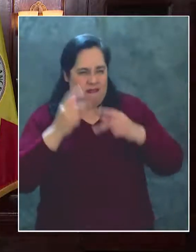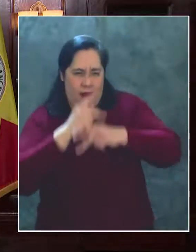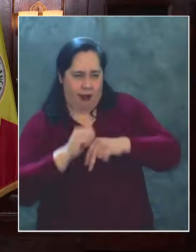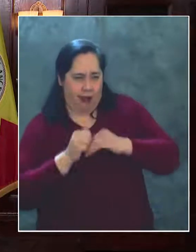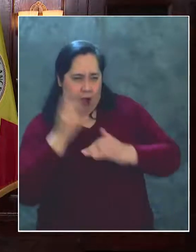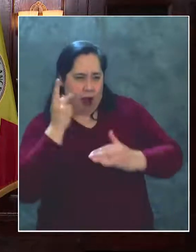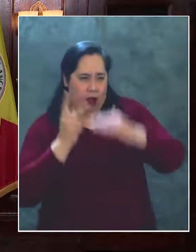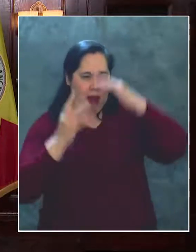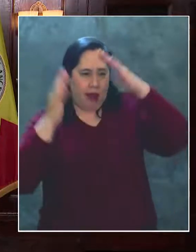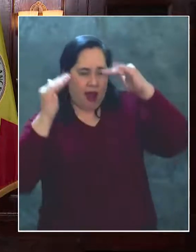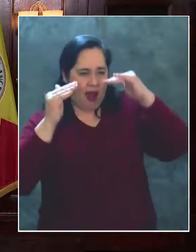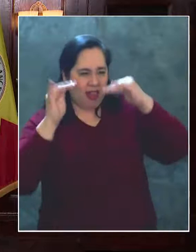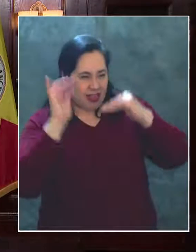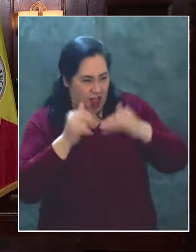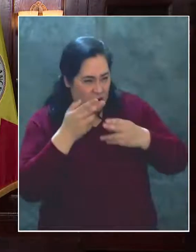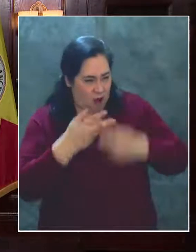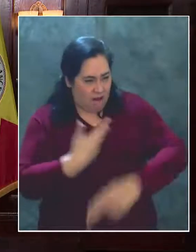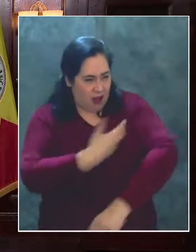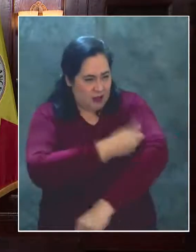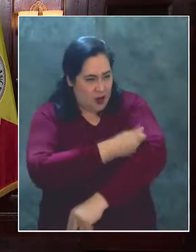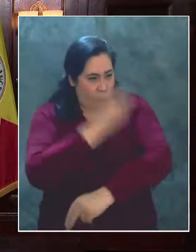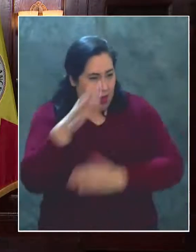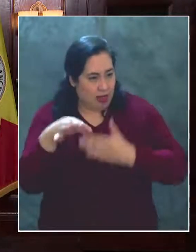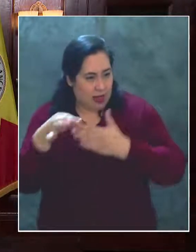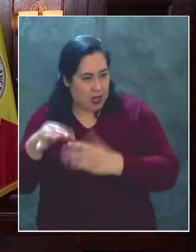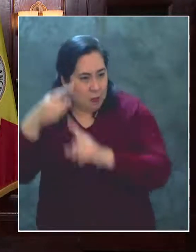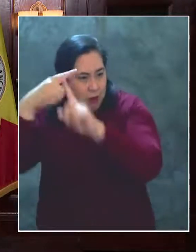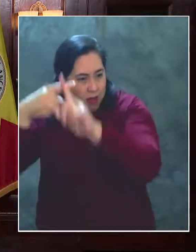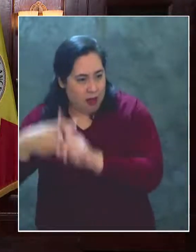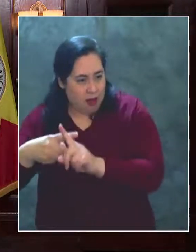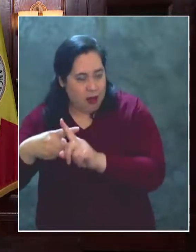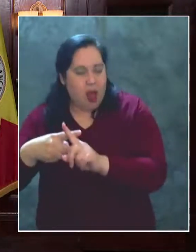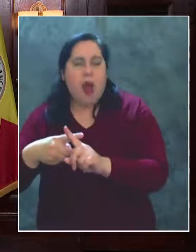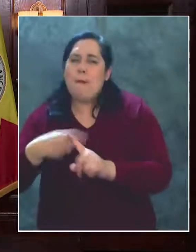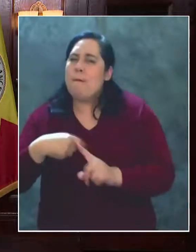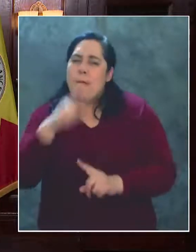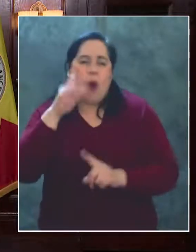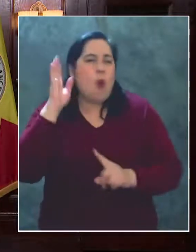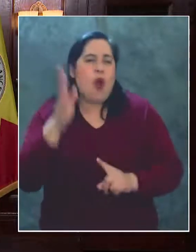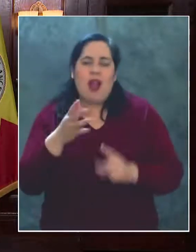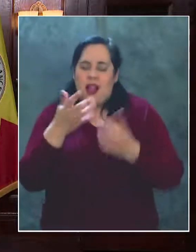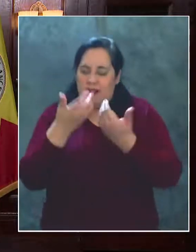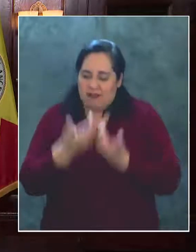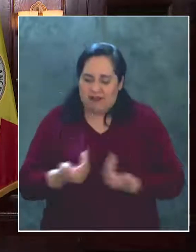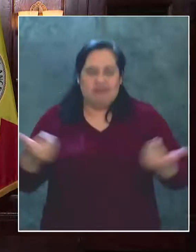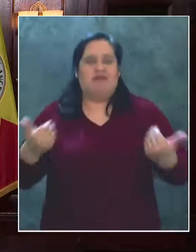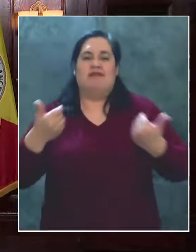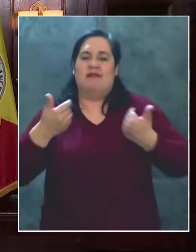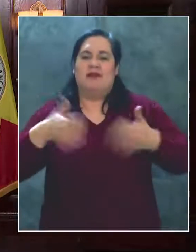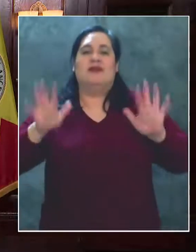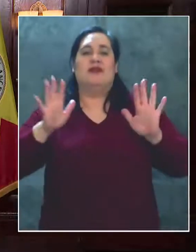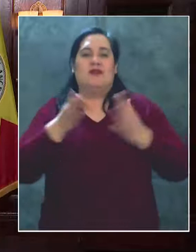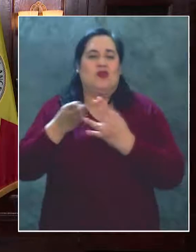WE FIGURE OUT HOW THOSE RAYS OF LIGHT CALLED THE VACCINE WILL PART THESE CLOUDS AND MOVE US